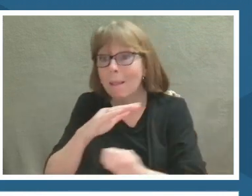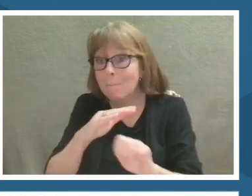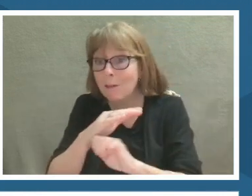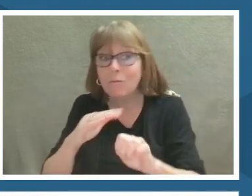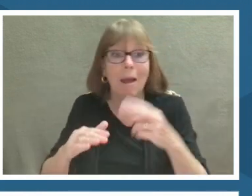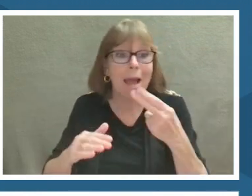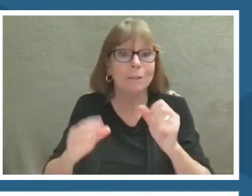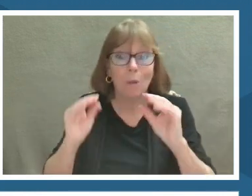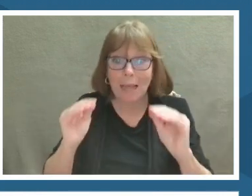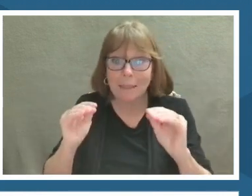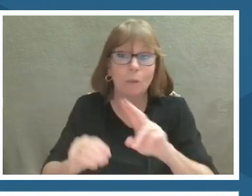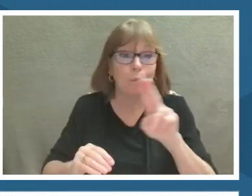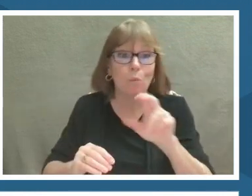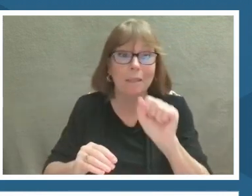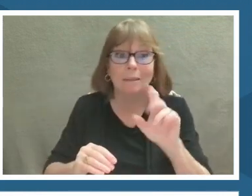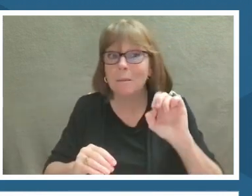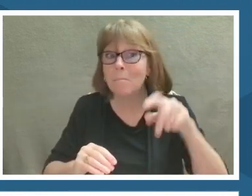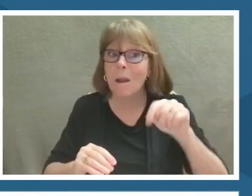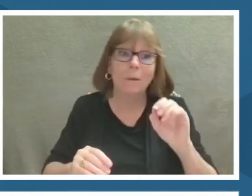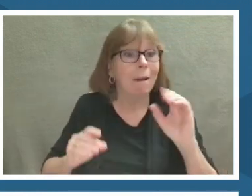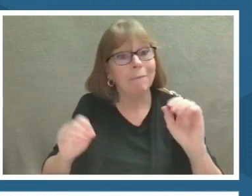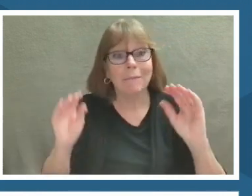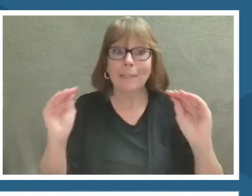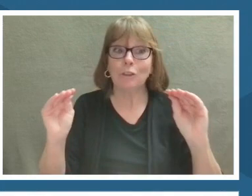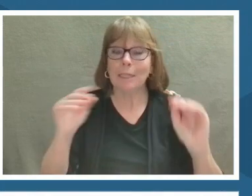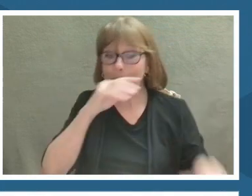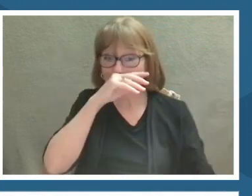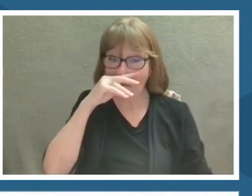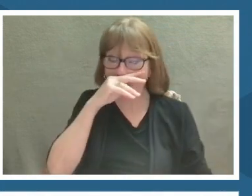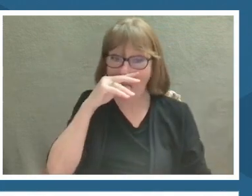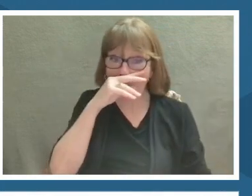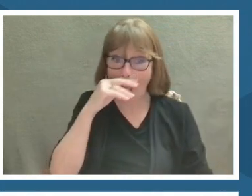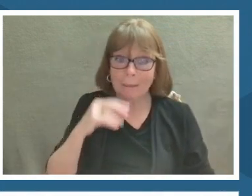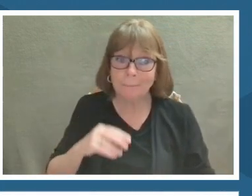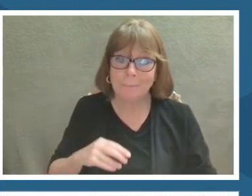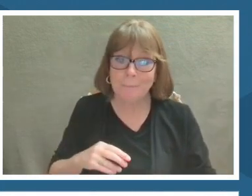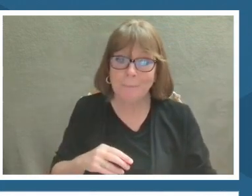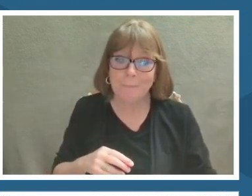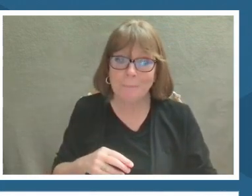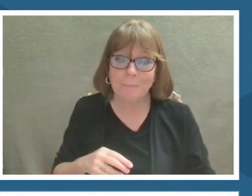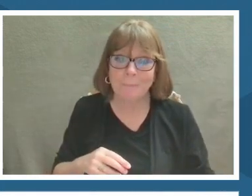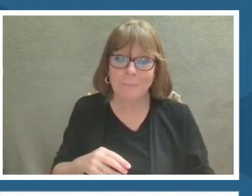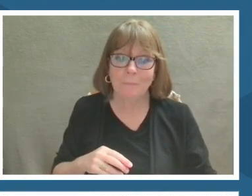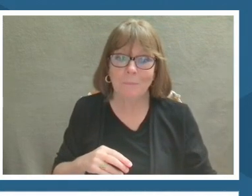department of education it's all yours patty